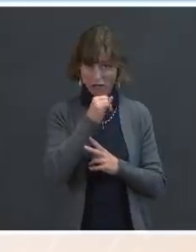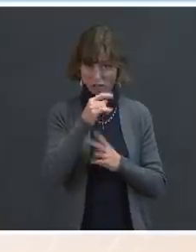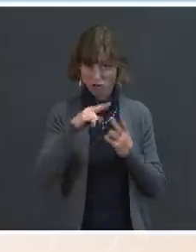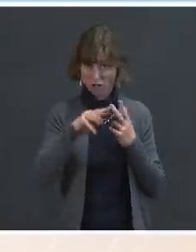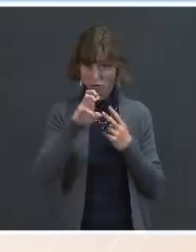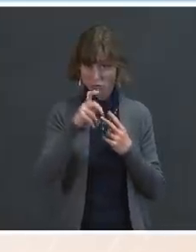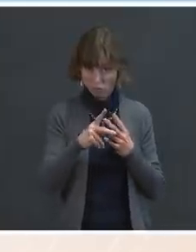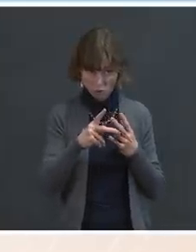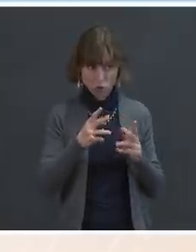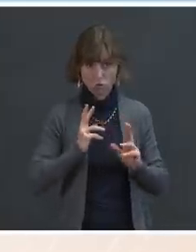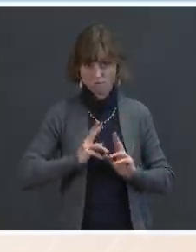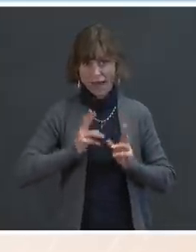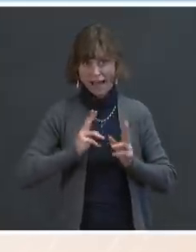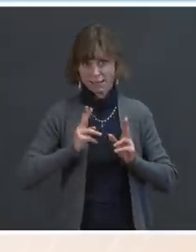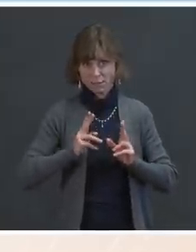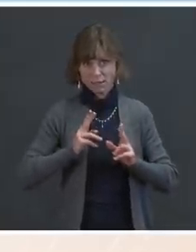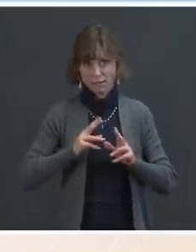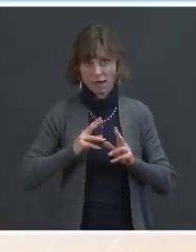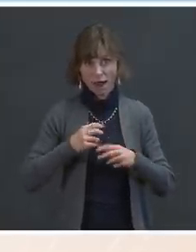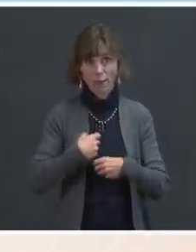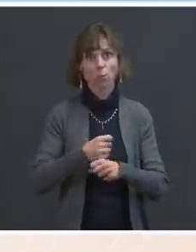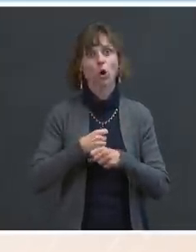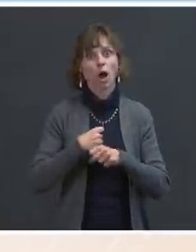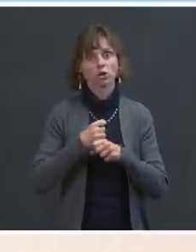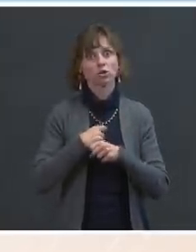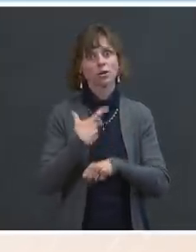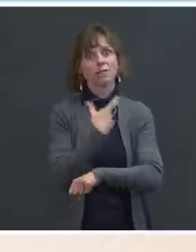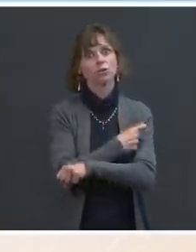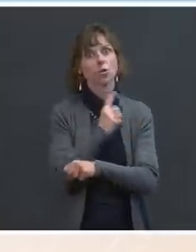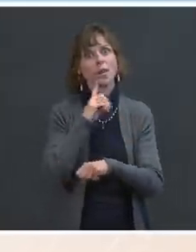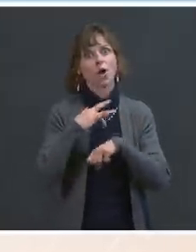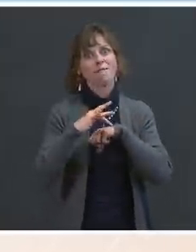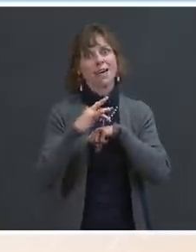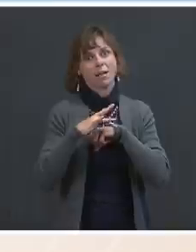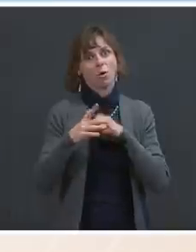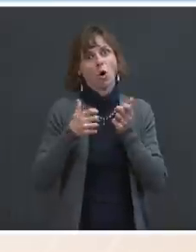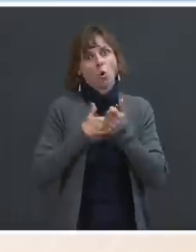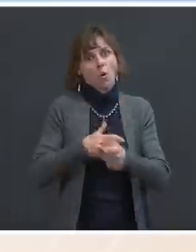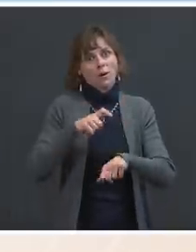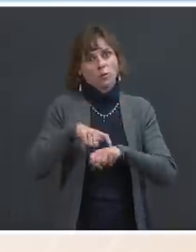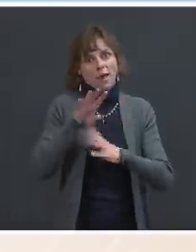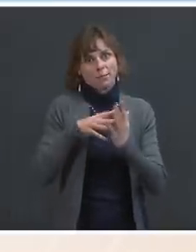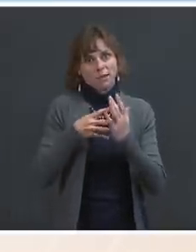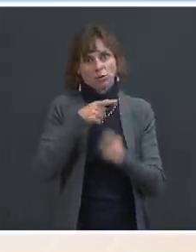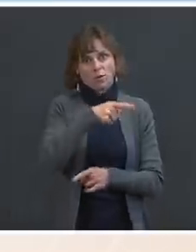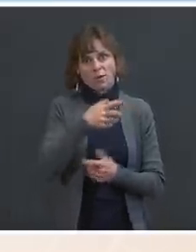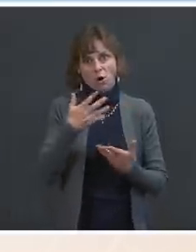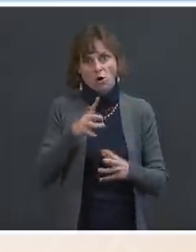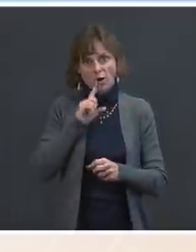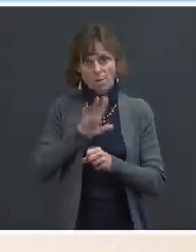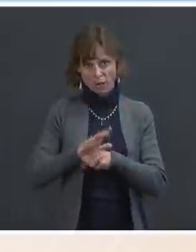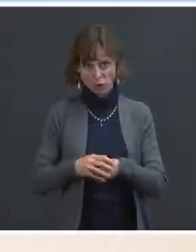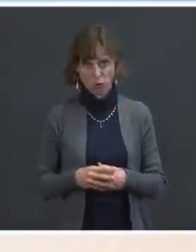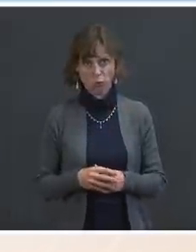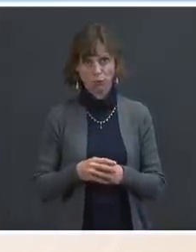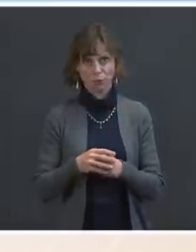to ensure that they can be available on the timeline they've committed to. I will say that this 100 million that was announced --